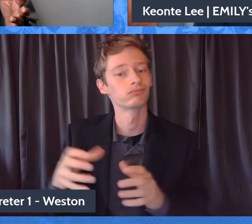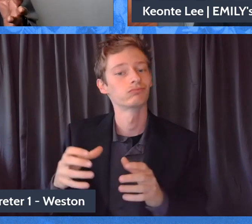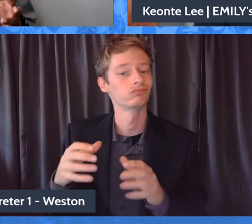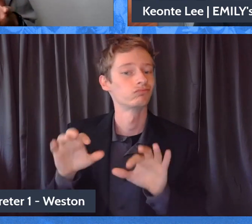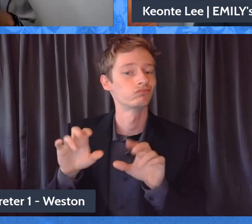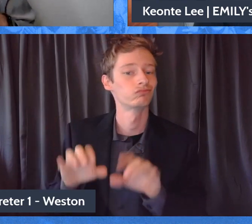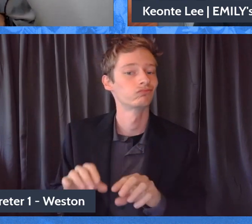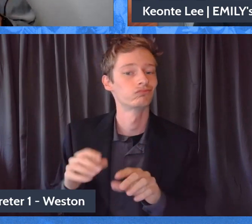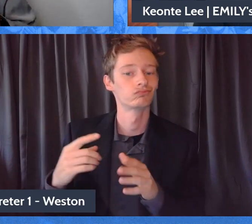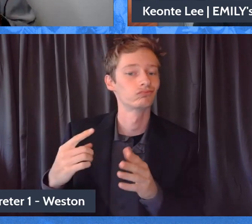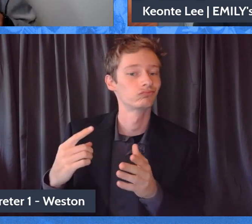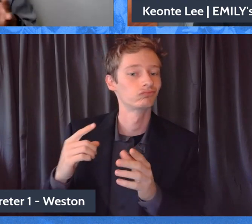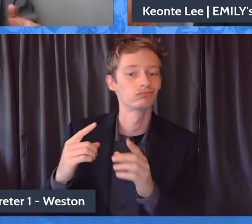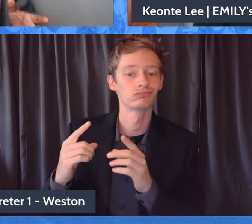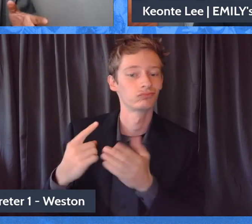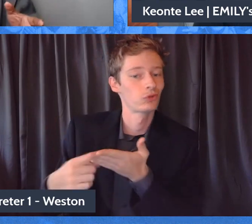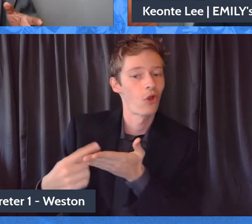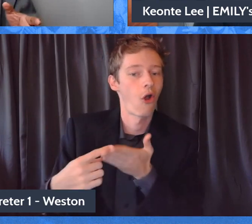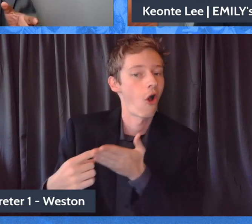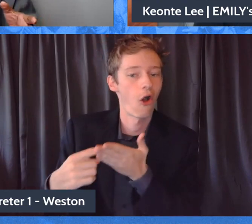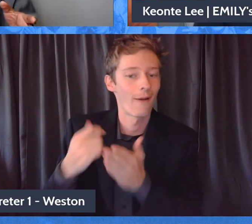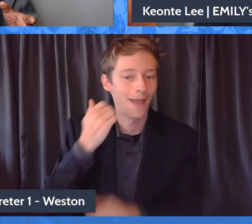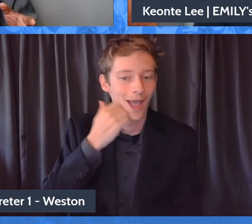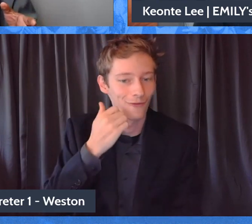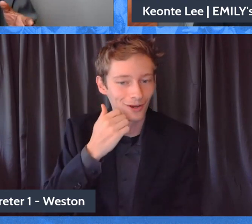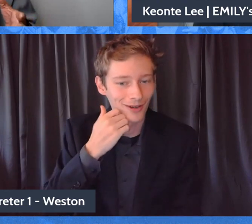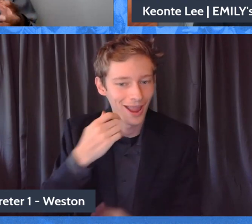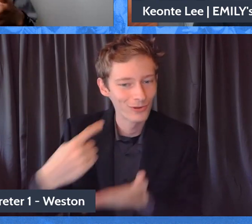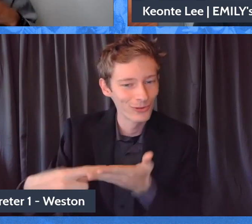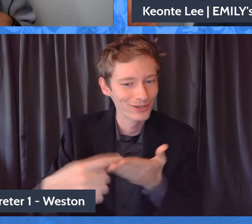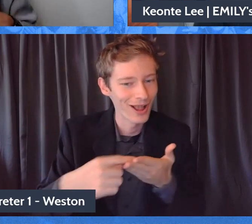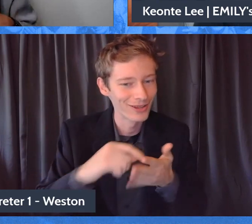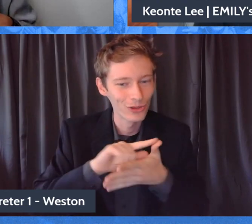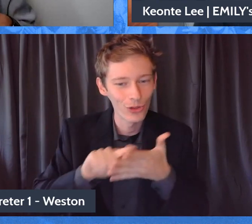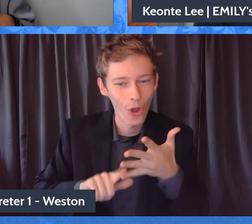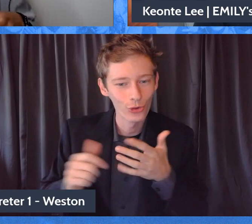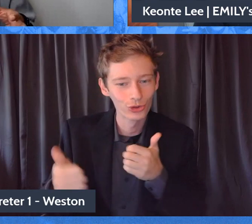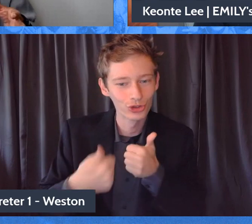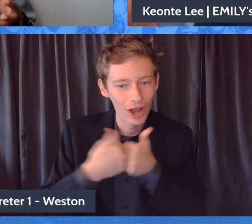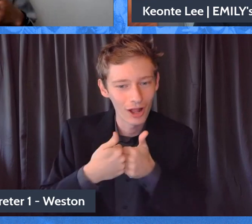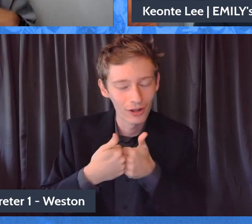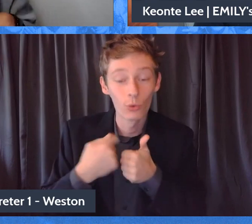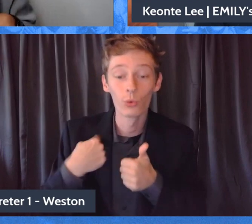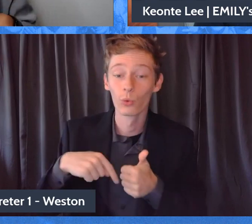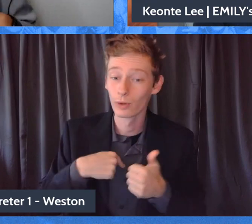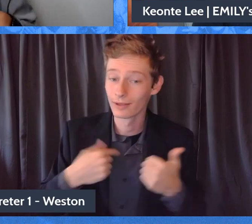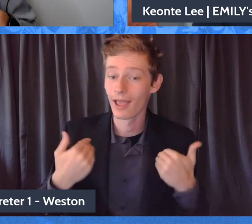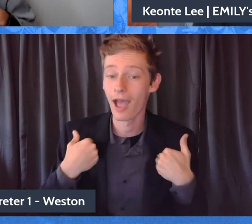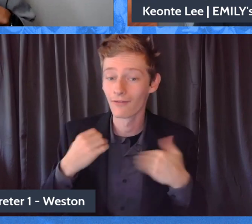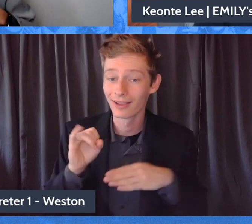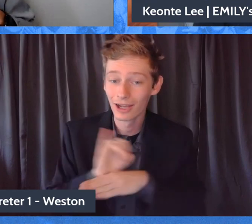I would say, reach out to EMILY's List because we have an internship program and a fellowship program